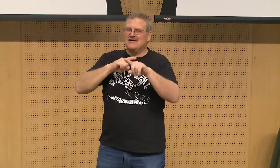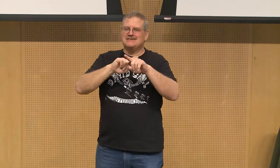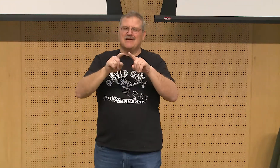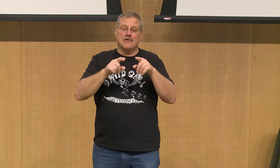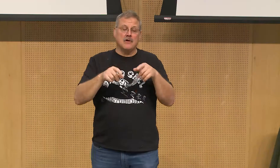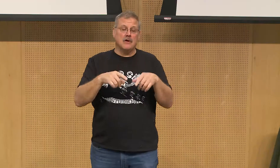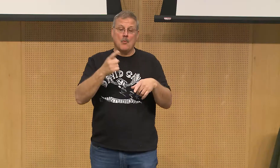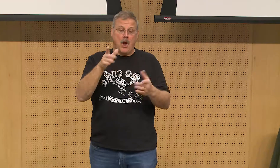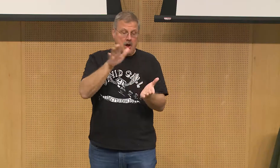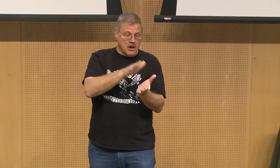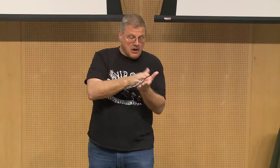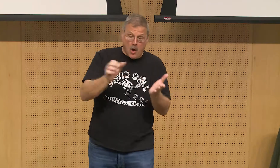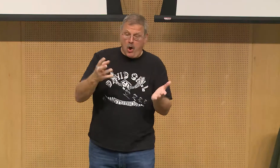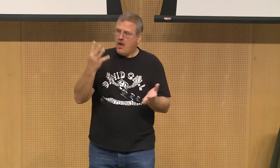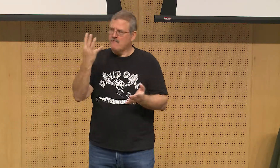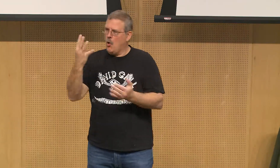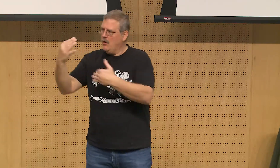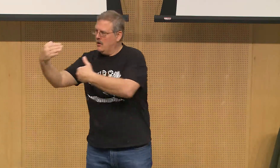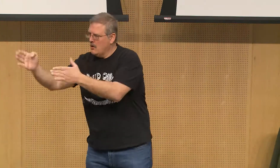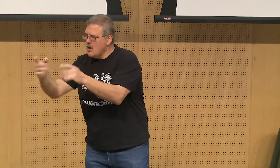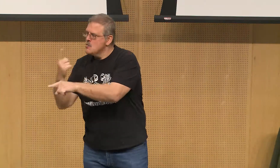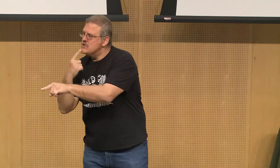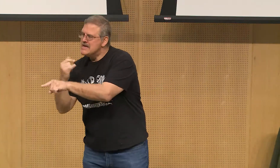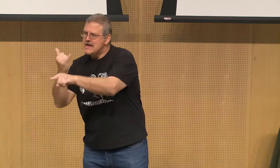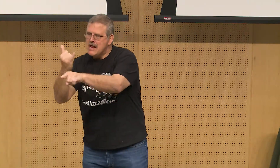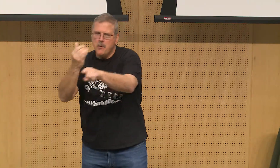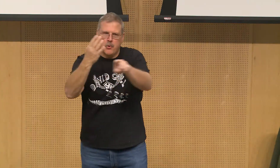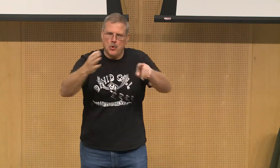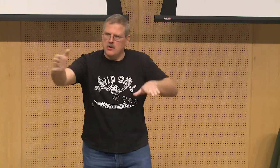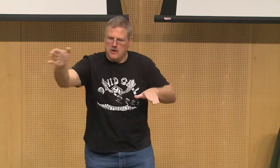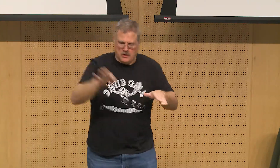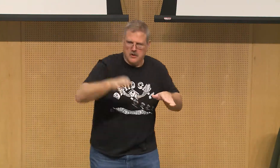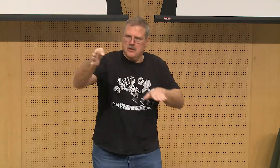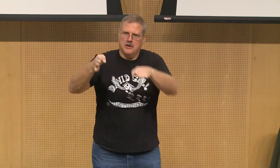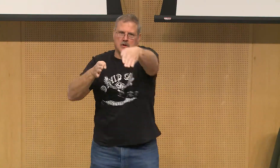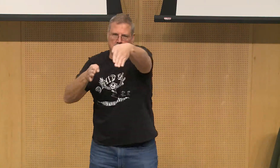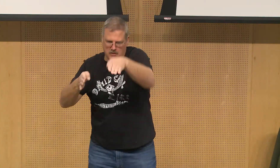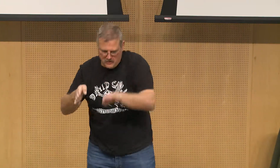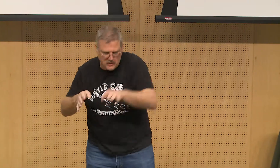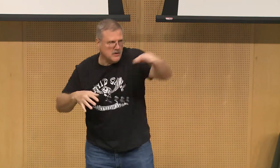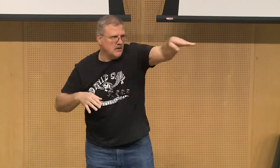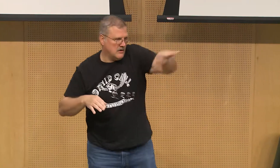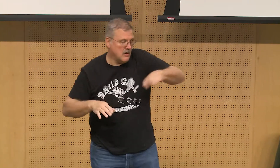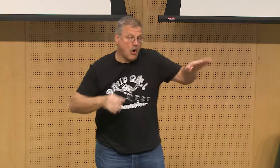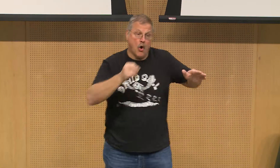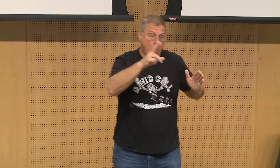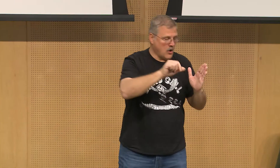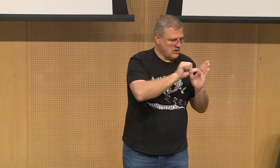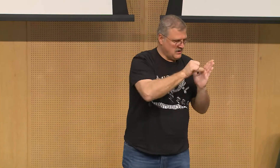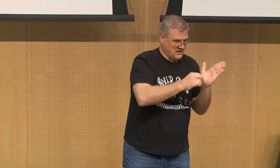Sometimes you use one or during the process, if you want more than one color,